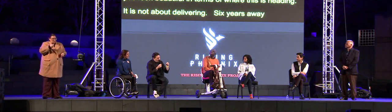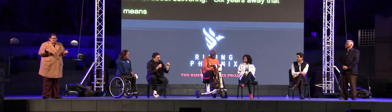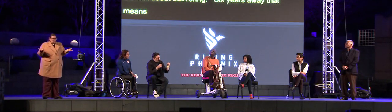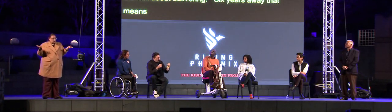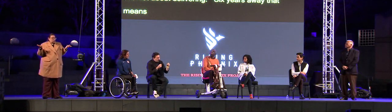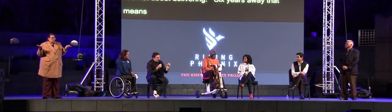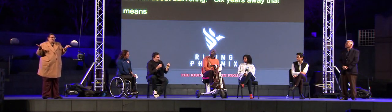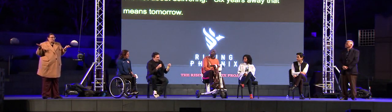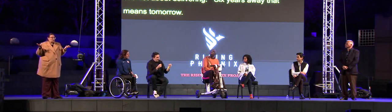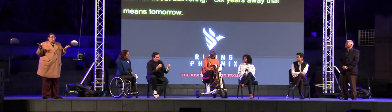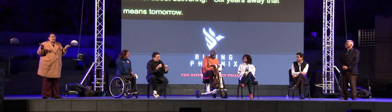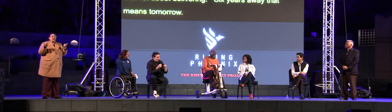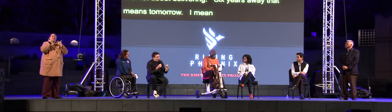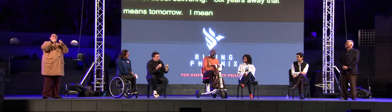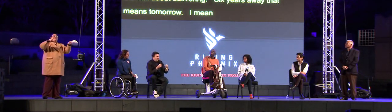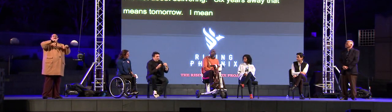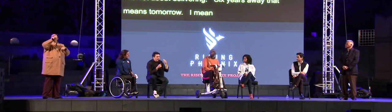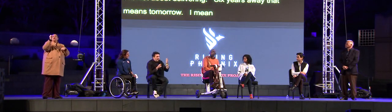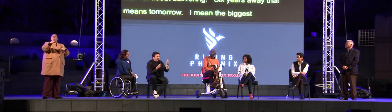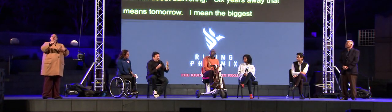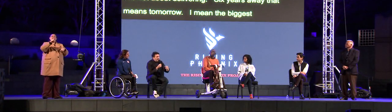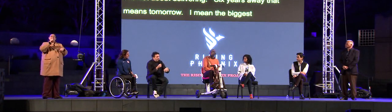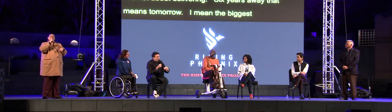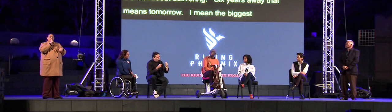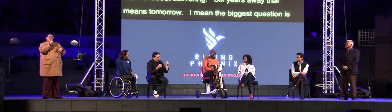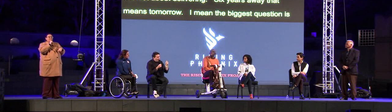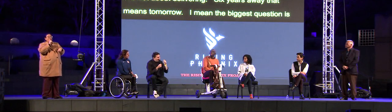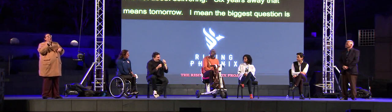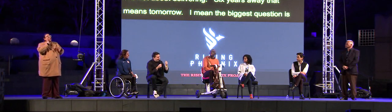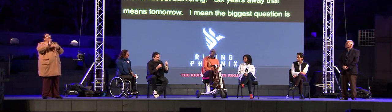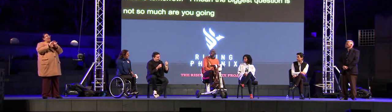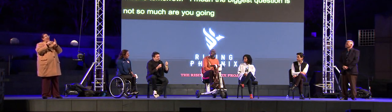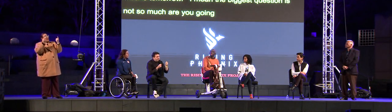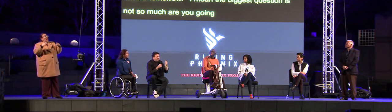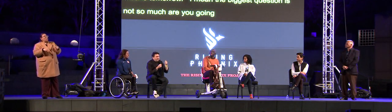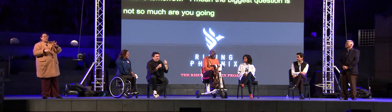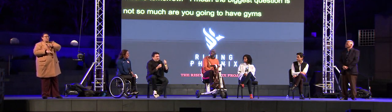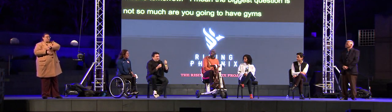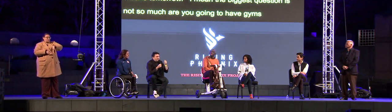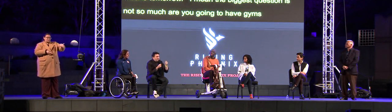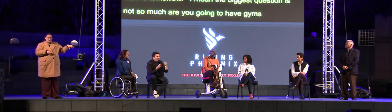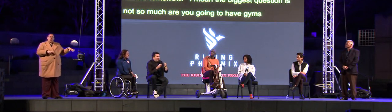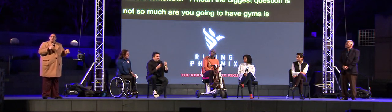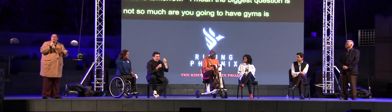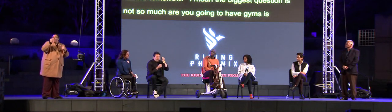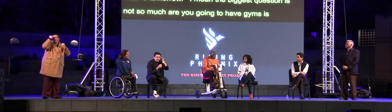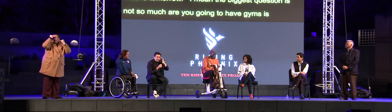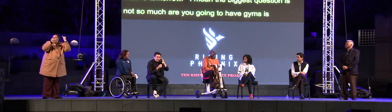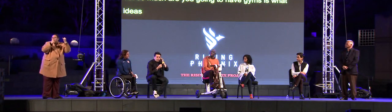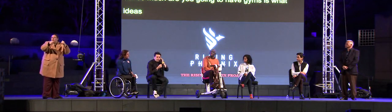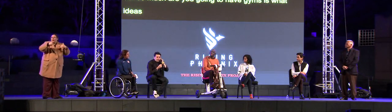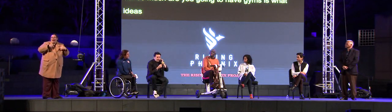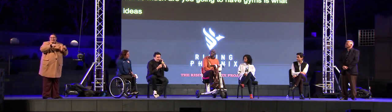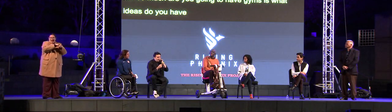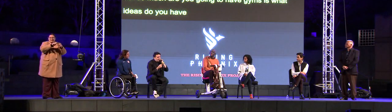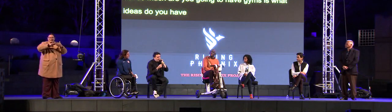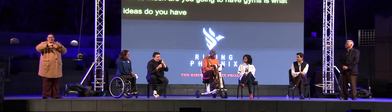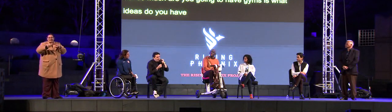The biggest question is not so much are you going to have the games. It's what ideas do you have as a city, as a group of brands?